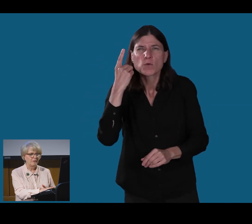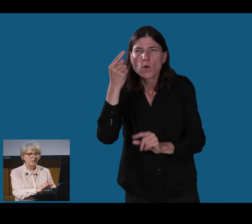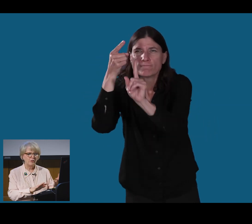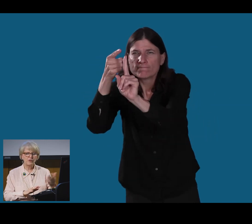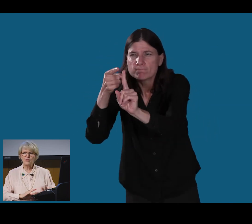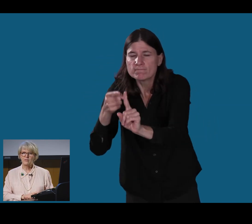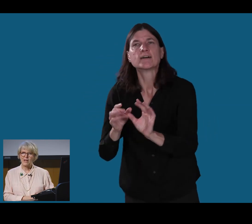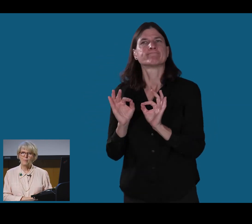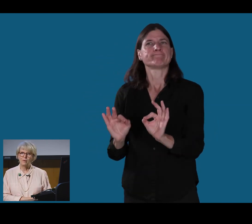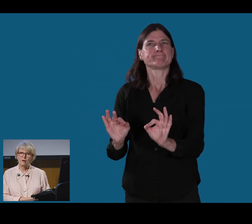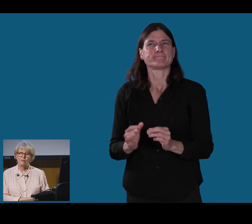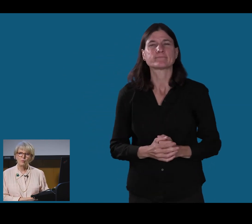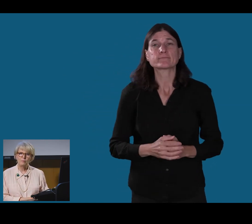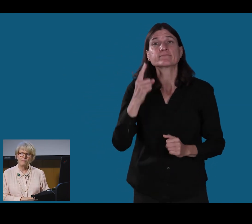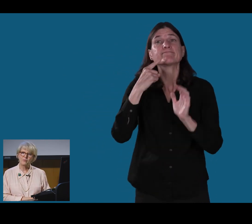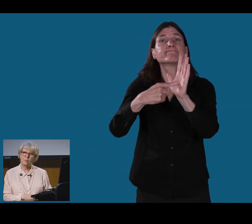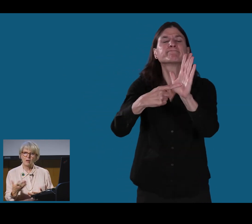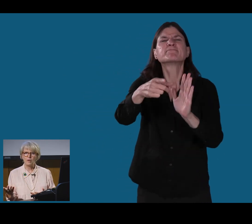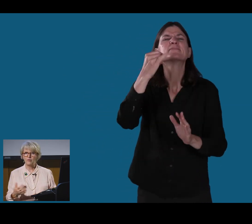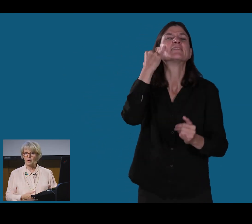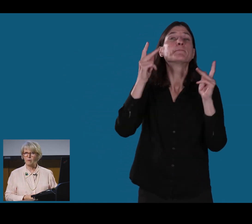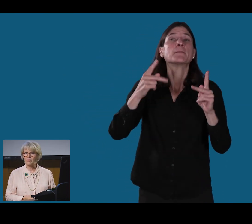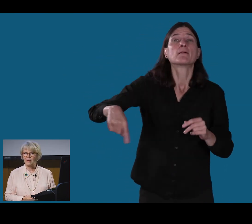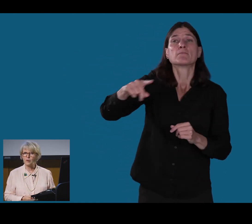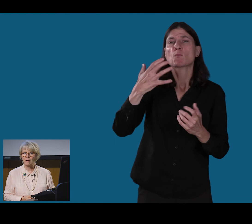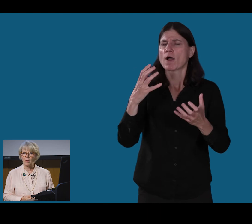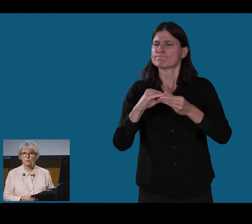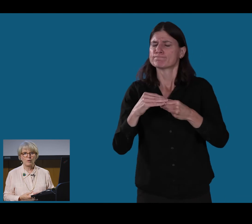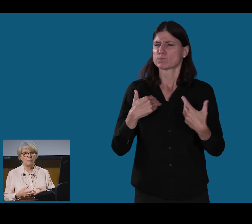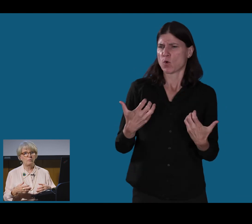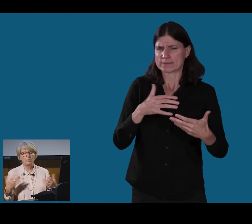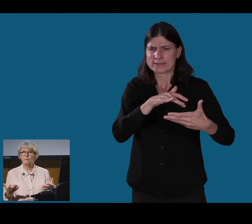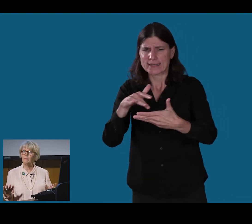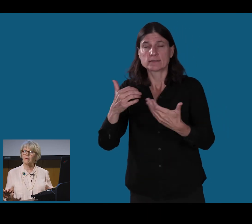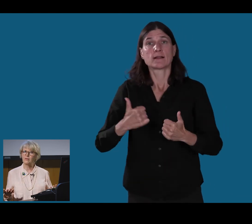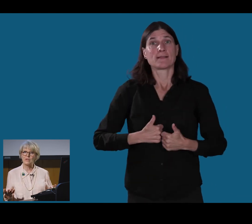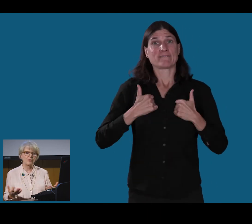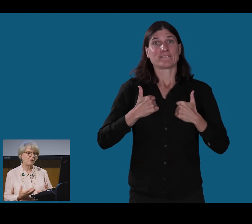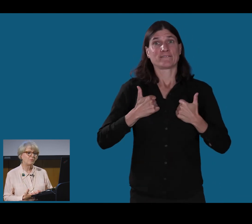Here's just an example of when people say, “Well I want to study residential outcomes.” Well what do we mean by residential outcomes?